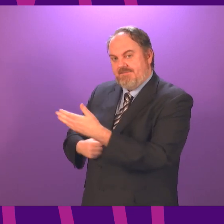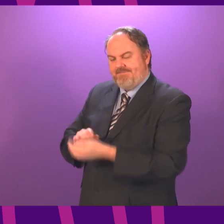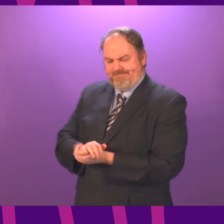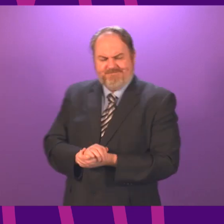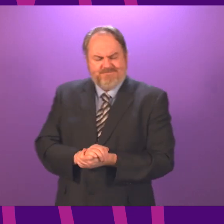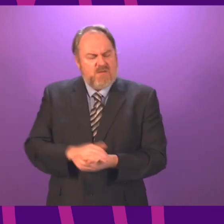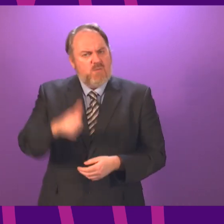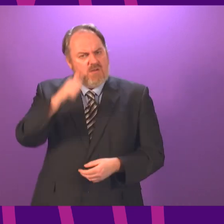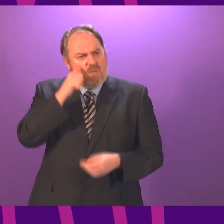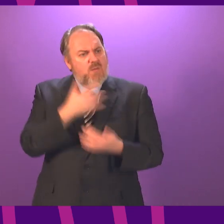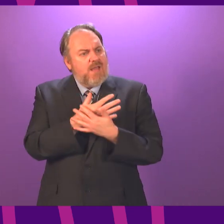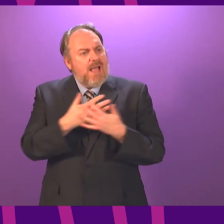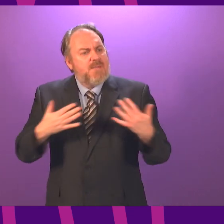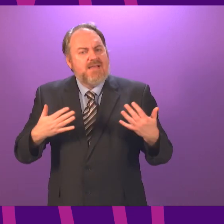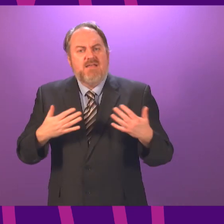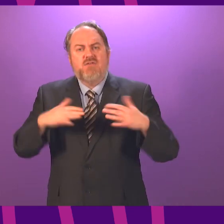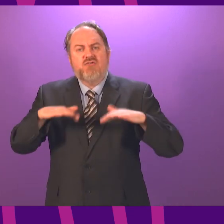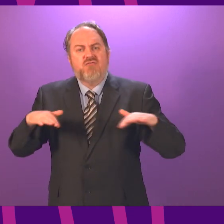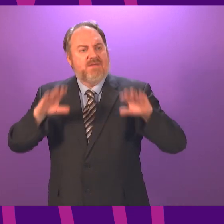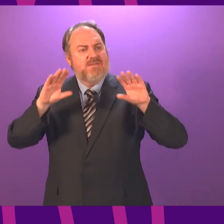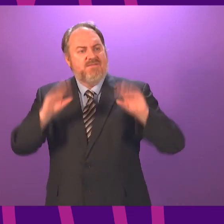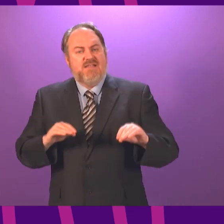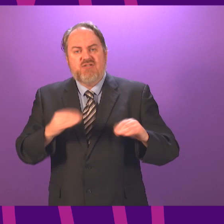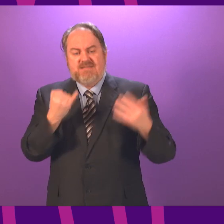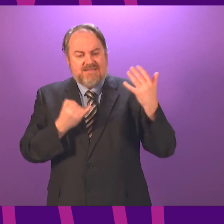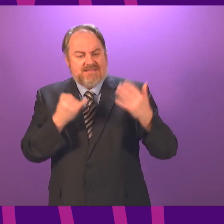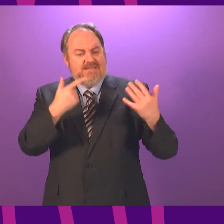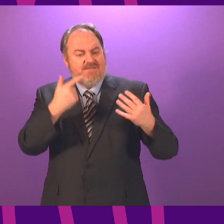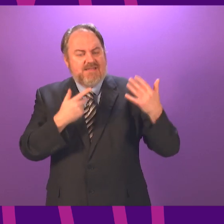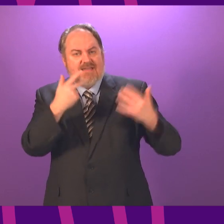of school leavers going on to positive destinations has fallen to its lowest level in five years